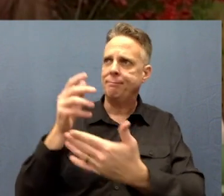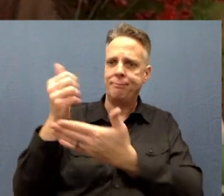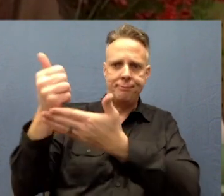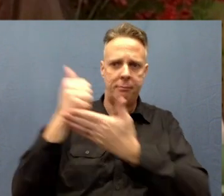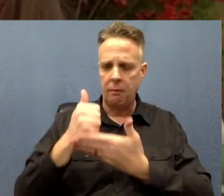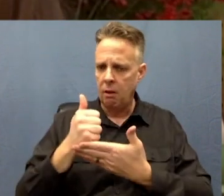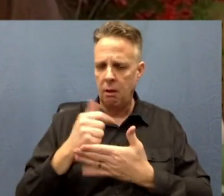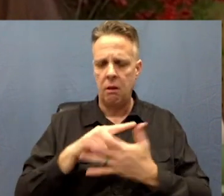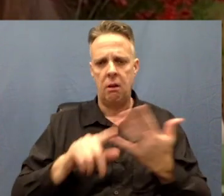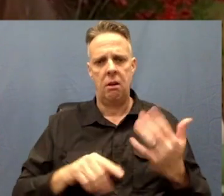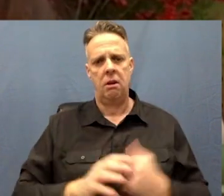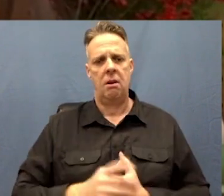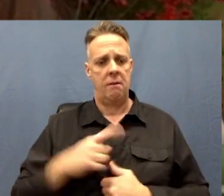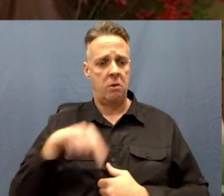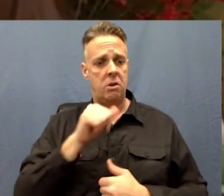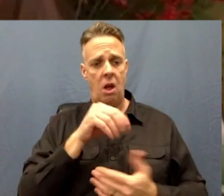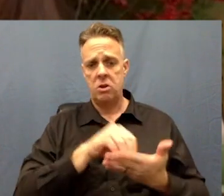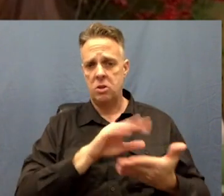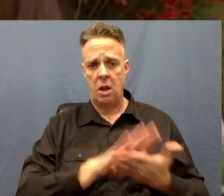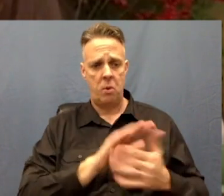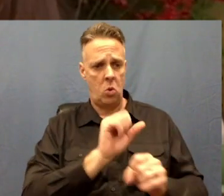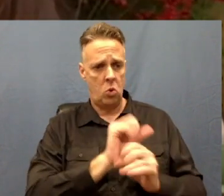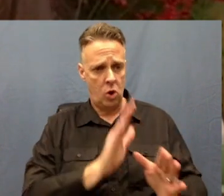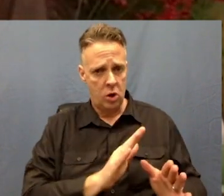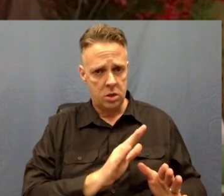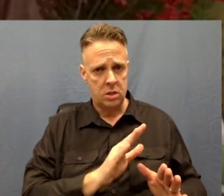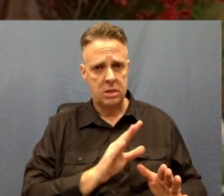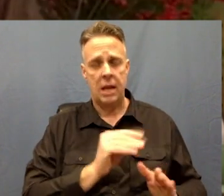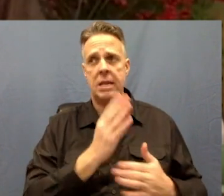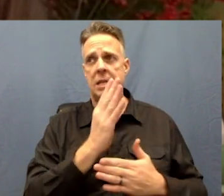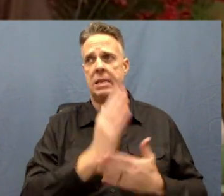UNDOCUMENTED WORKERS AND WORKERS WHO ARE PAID OFF THE BOOKS DURING THIS CRISIS. AND I SUPPORT THE COMMUNITY AND